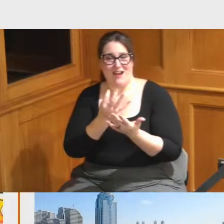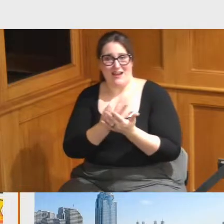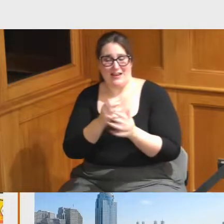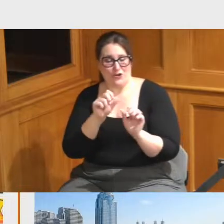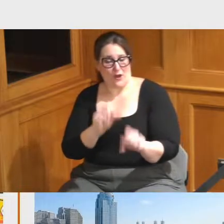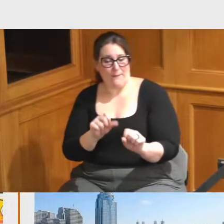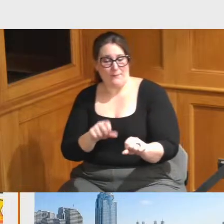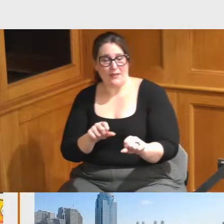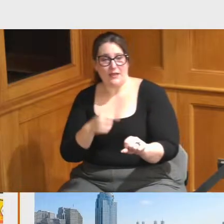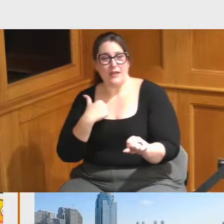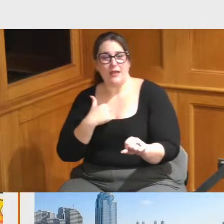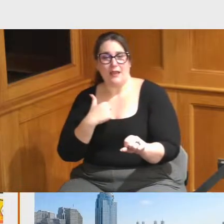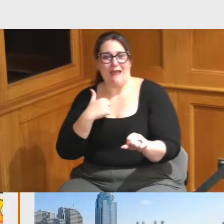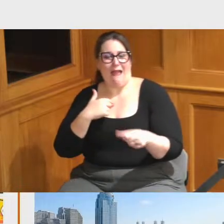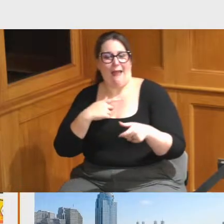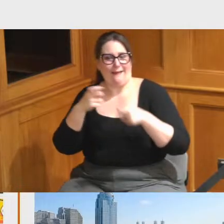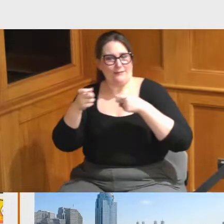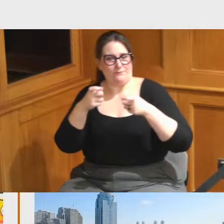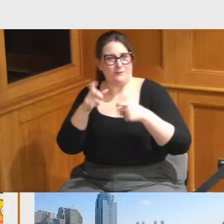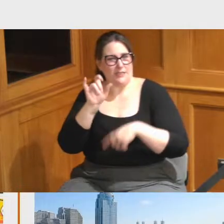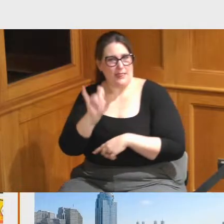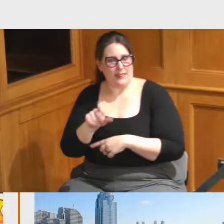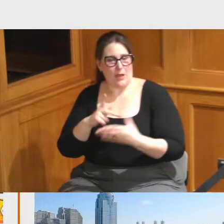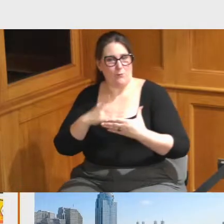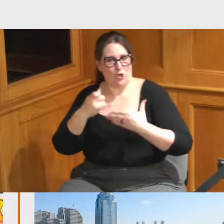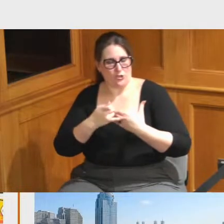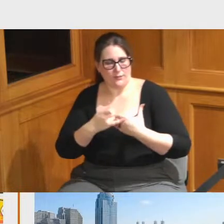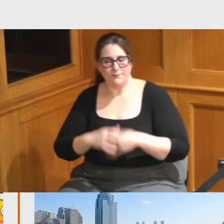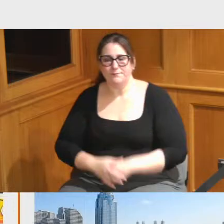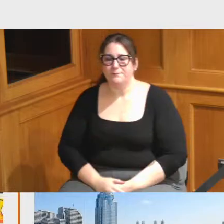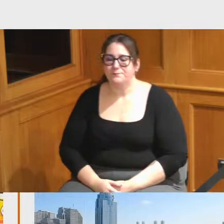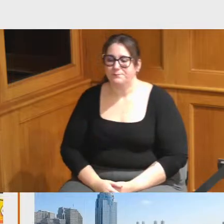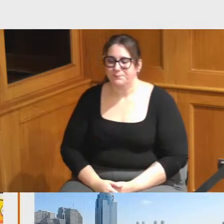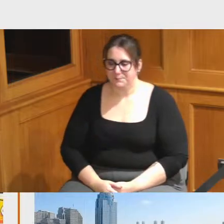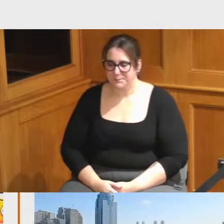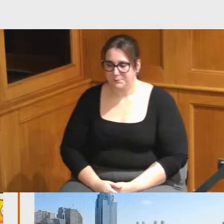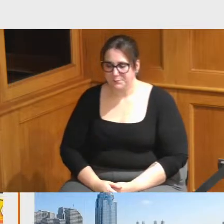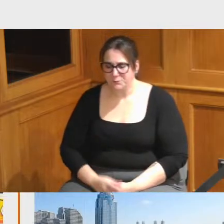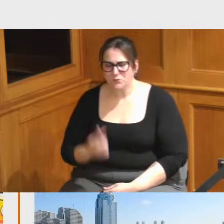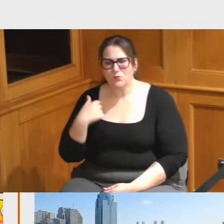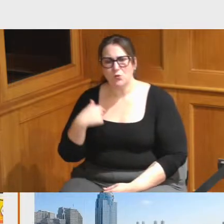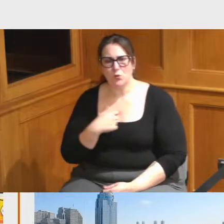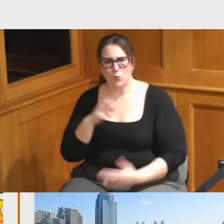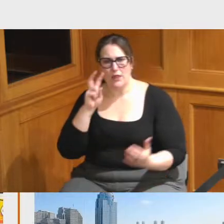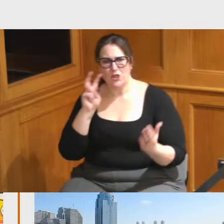cover before this is over. in in conducting our market analysis, we took a look at not only